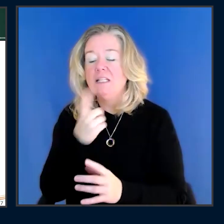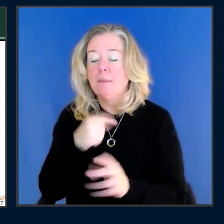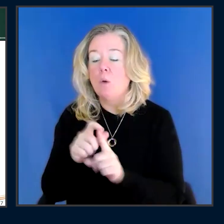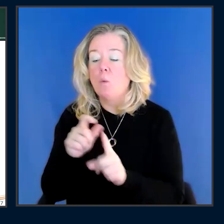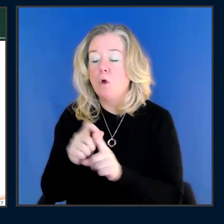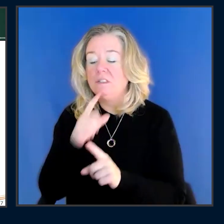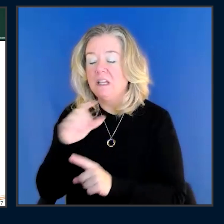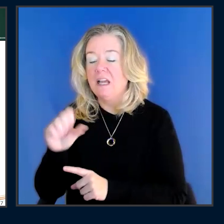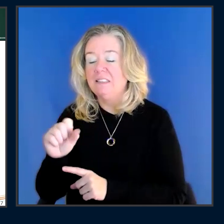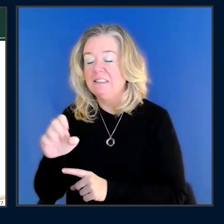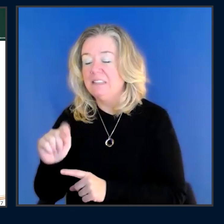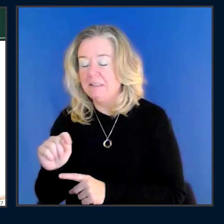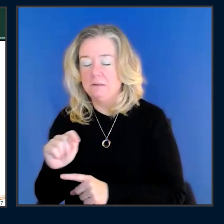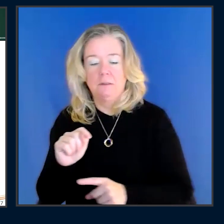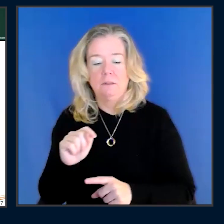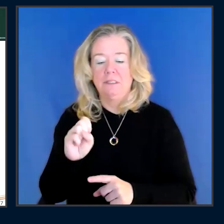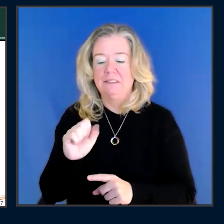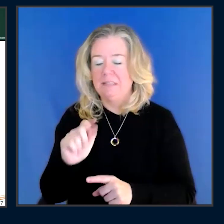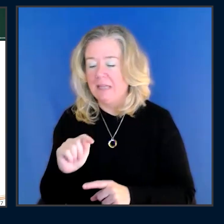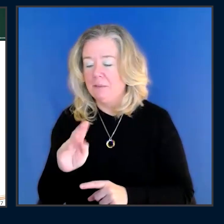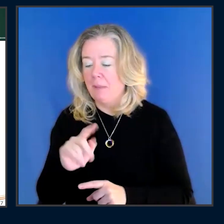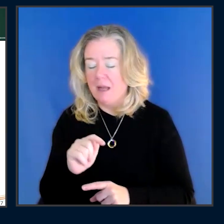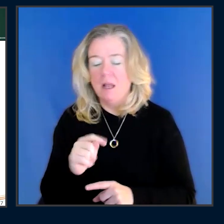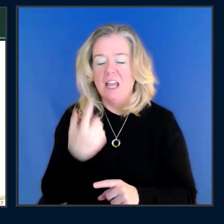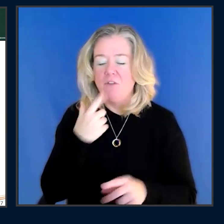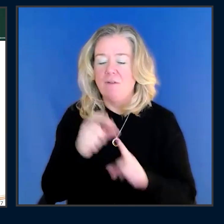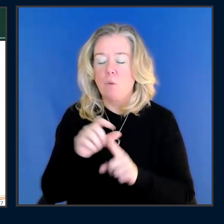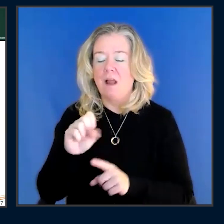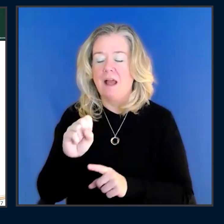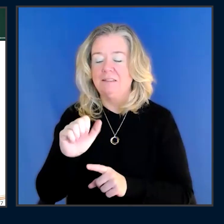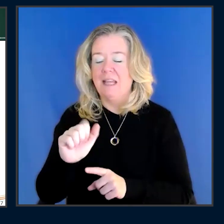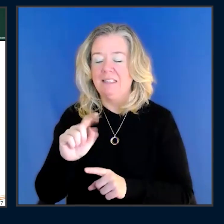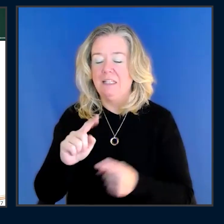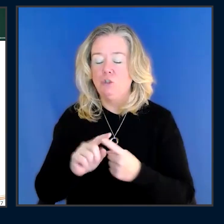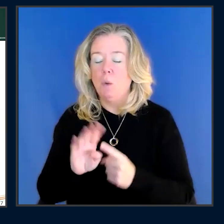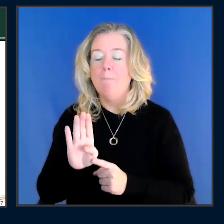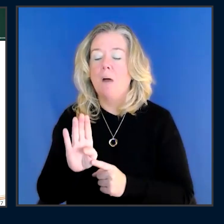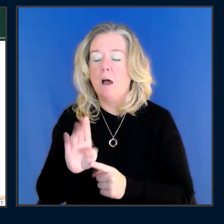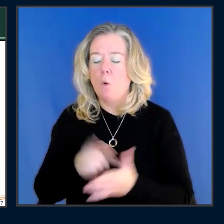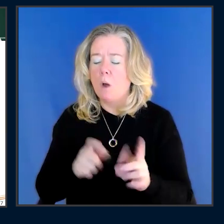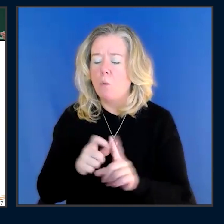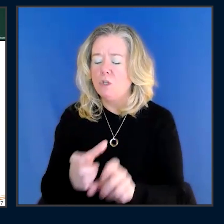Maybe they'll say bat. Or can you change the beginning of sat to a "buh"? What word do you get?